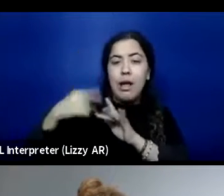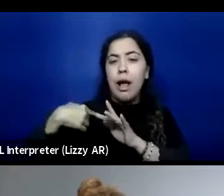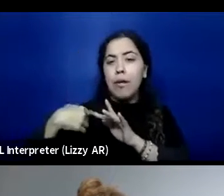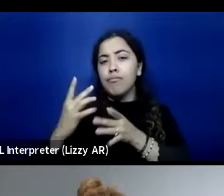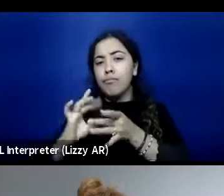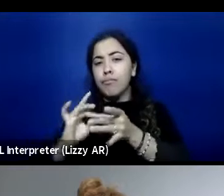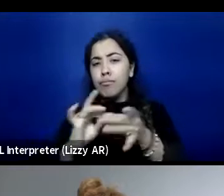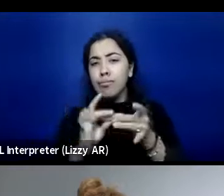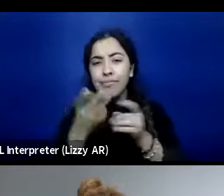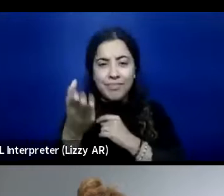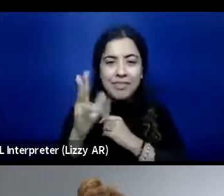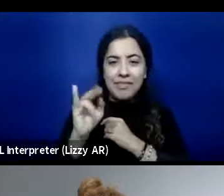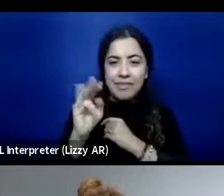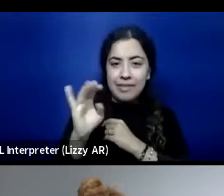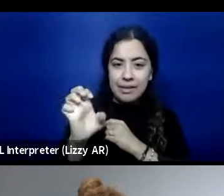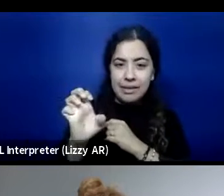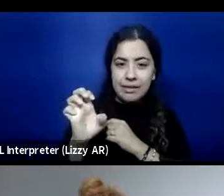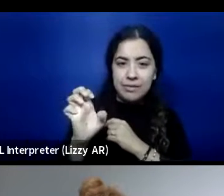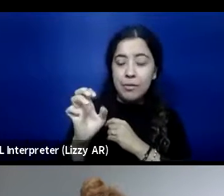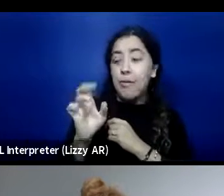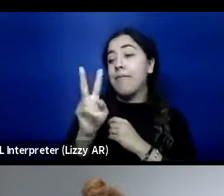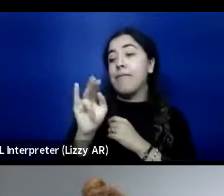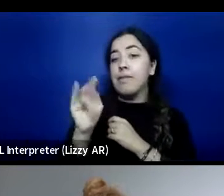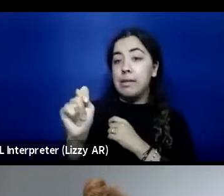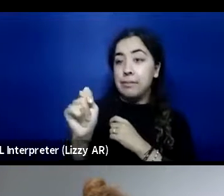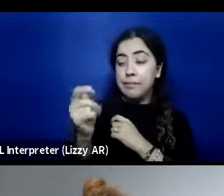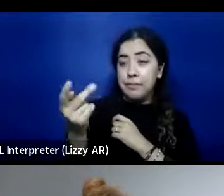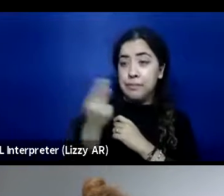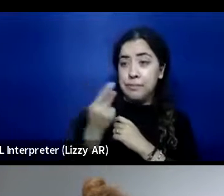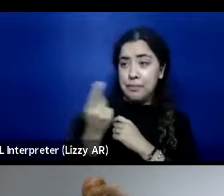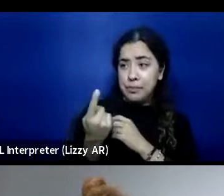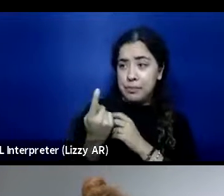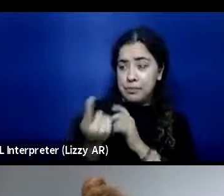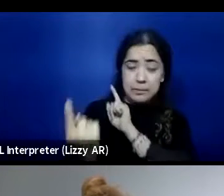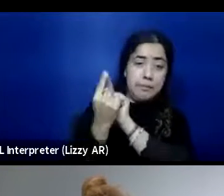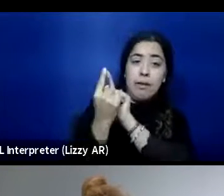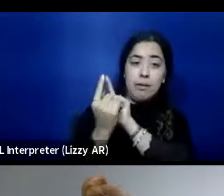when we met, you kind of met me in the capacity